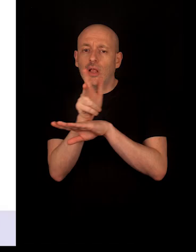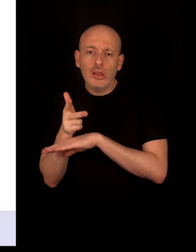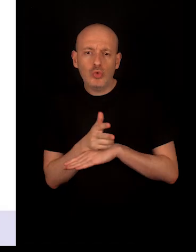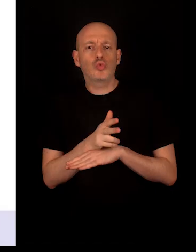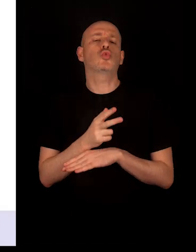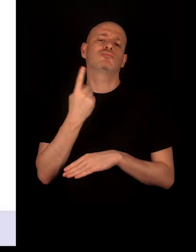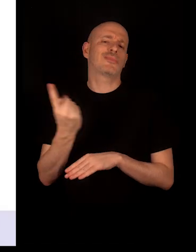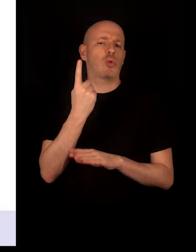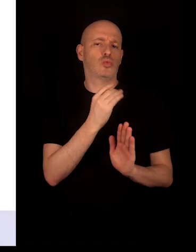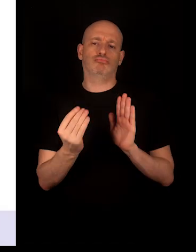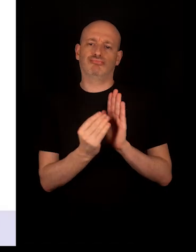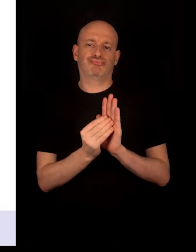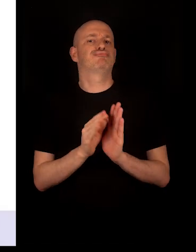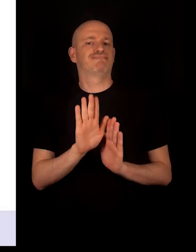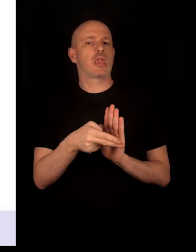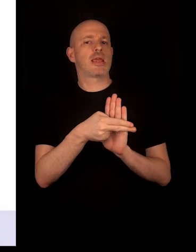and we will always use the credit